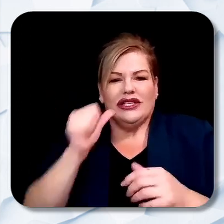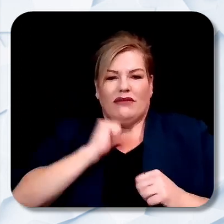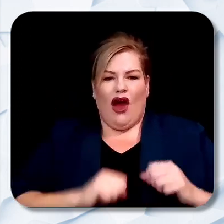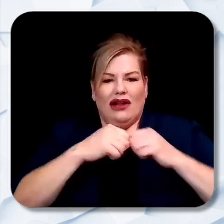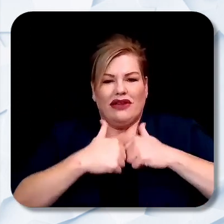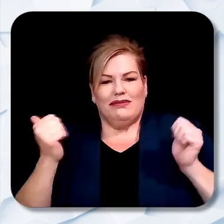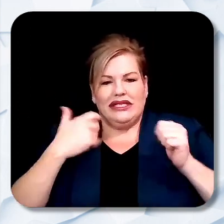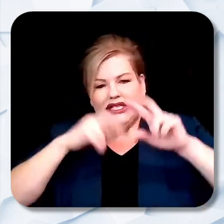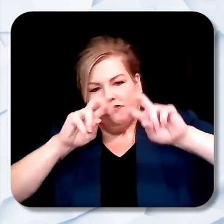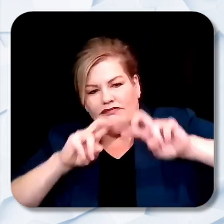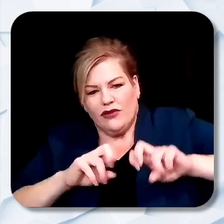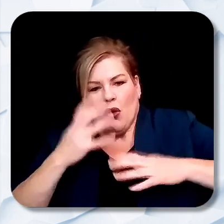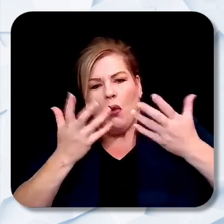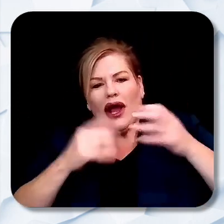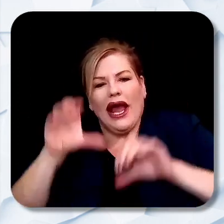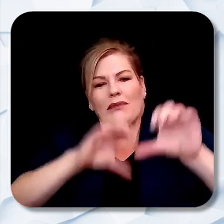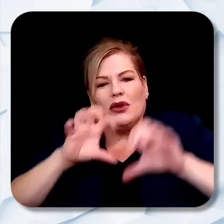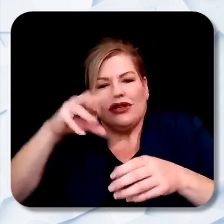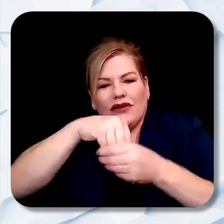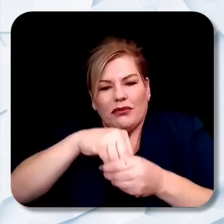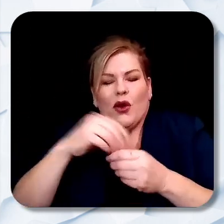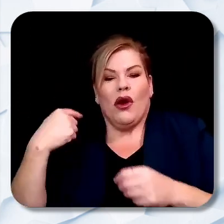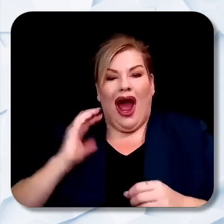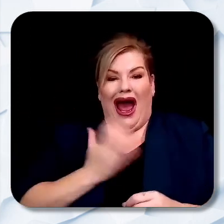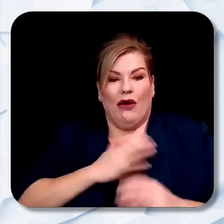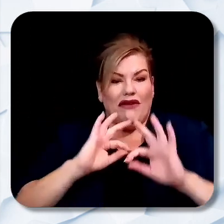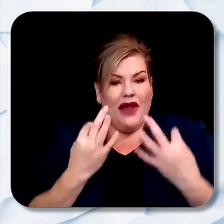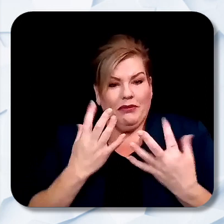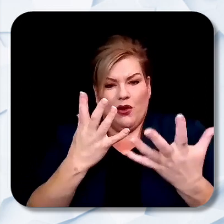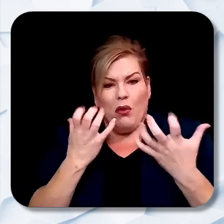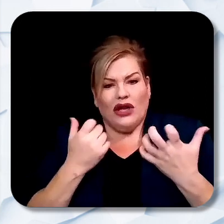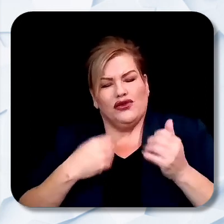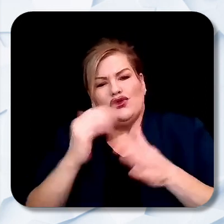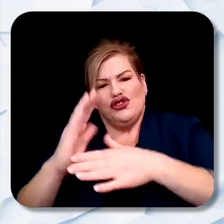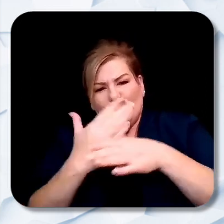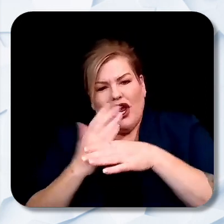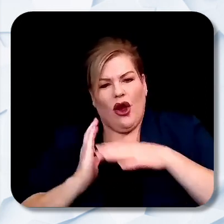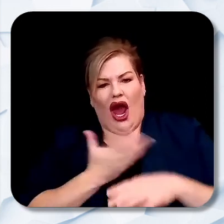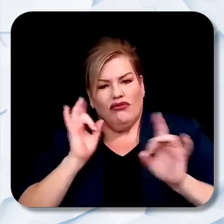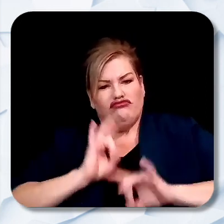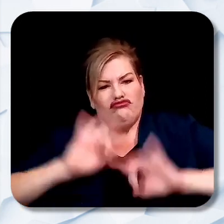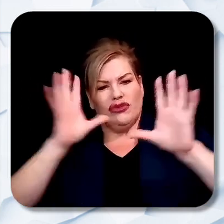we want it to be because we want it to be. We. We didn't yet see any local awareness in our county,